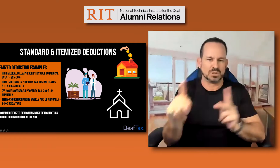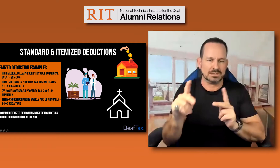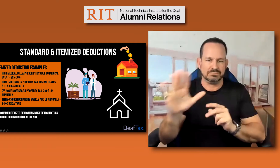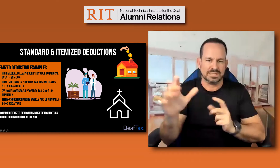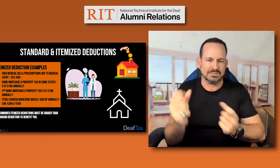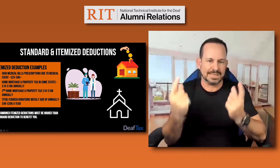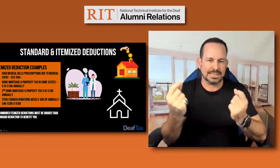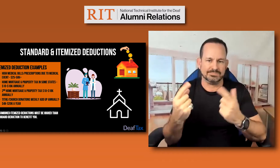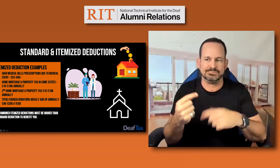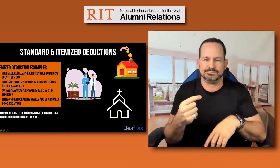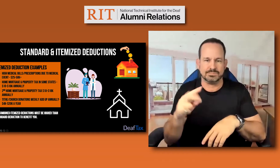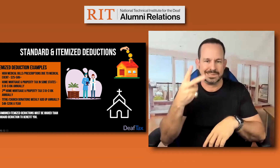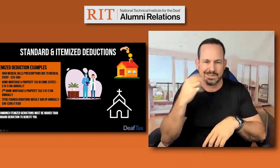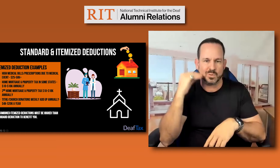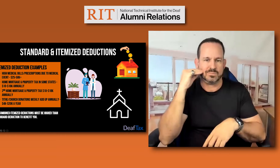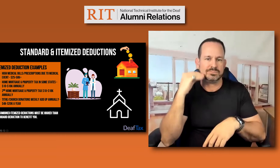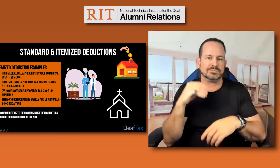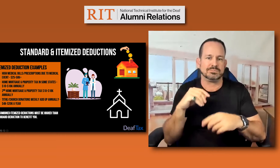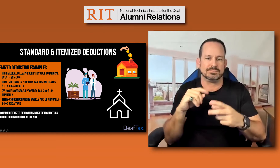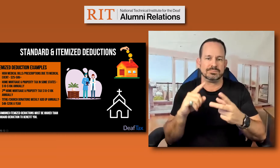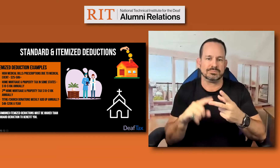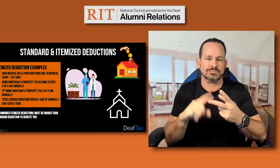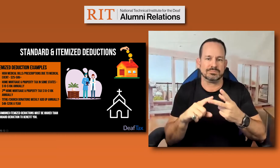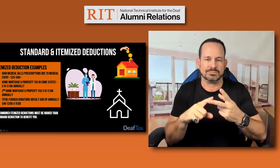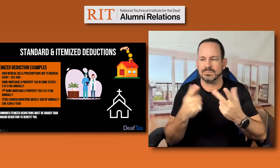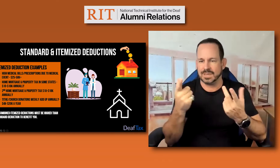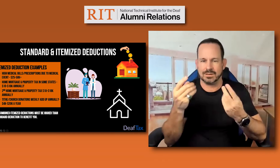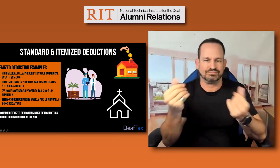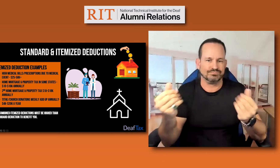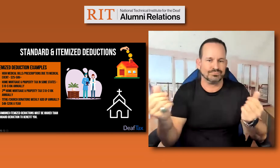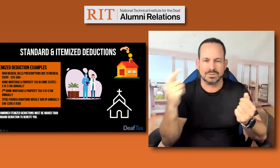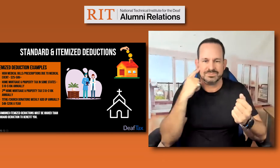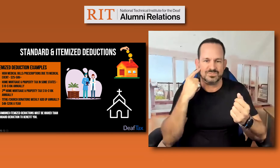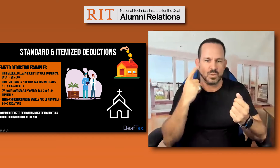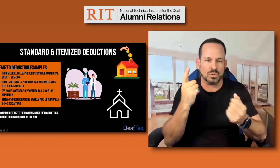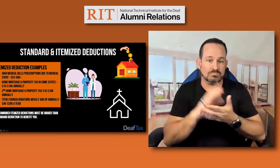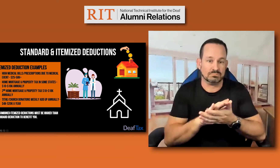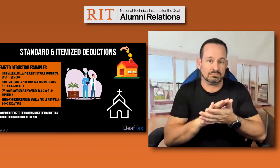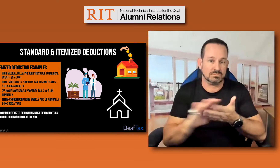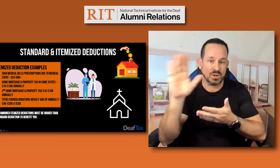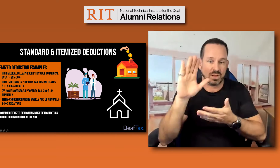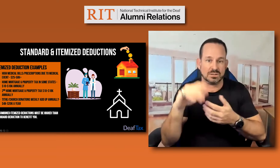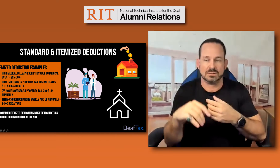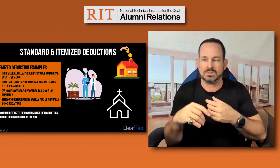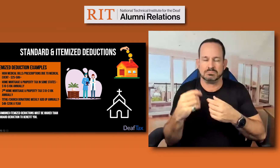Generally, we see people who have high expenditures related to their home or property,